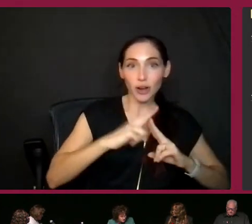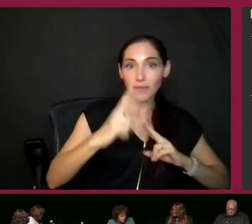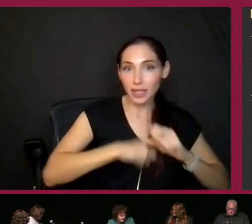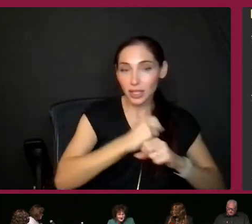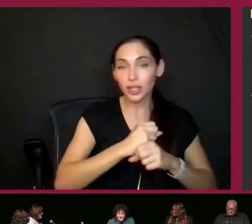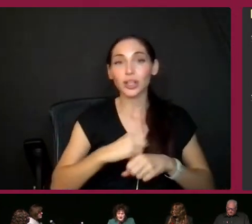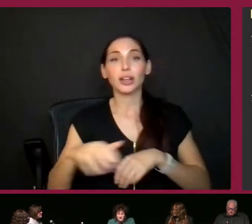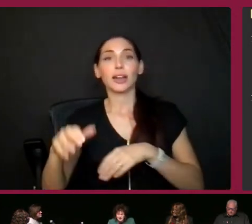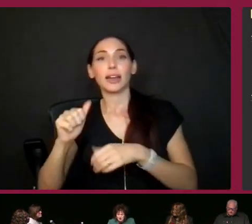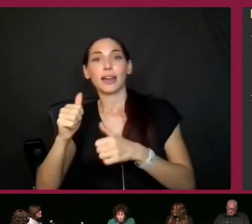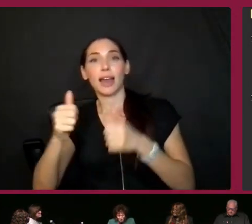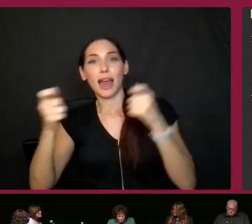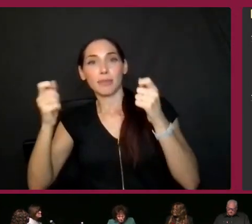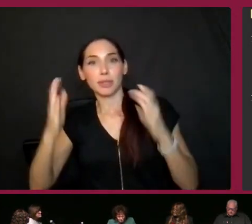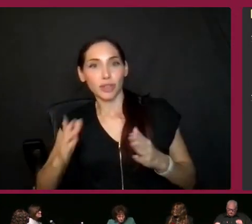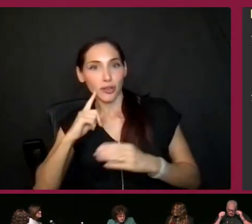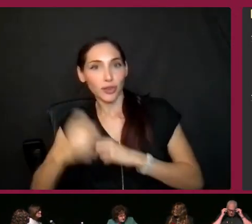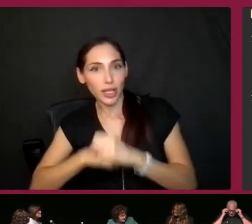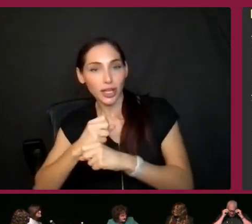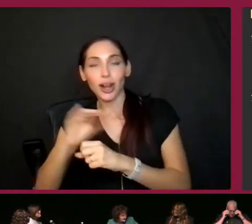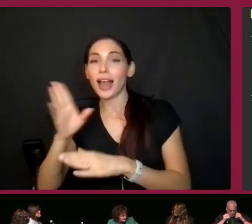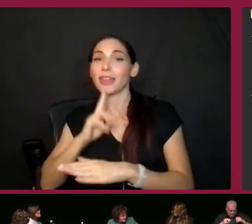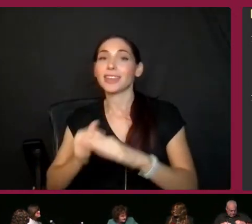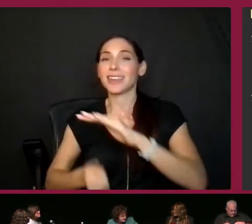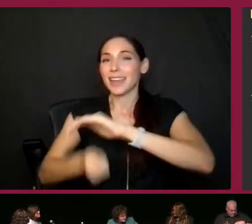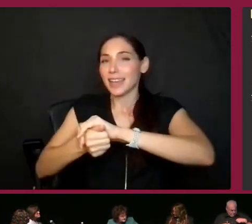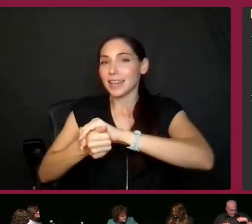year, and the hidden hero awards. And as